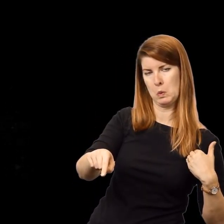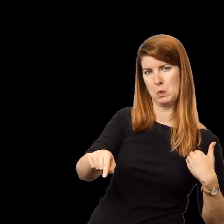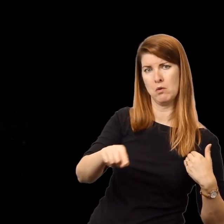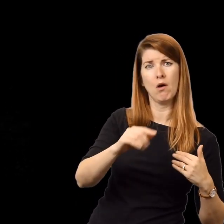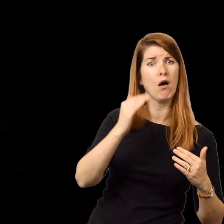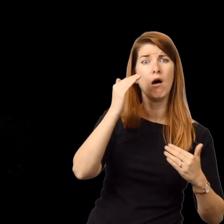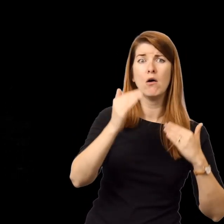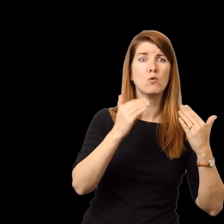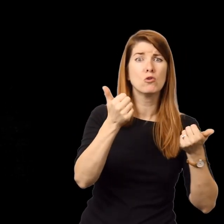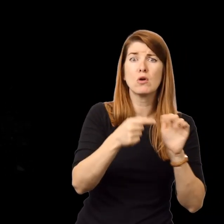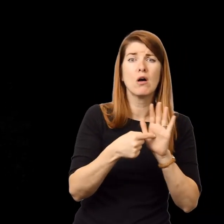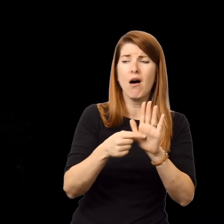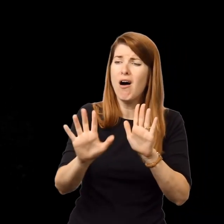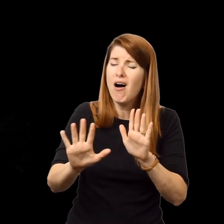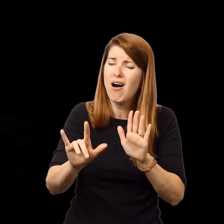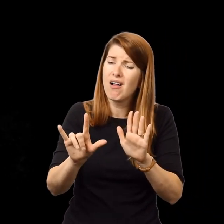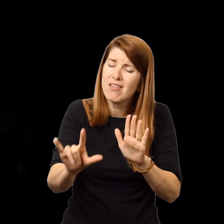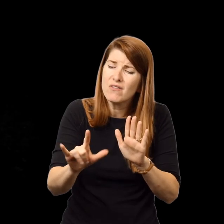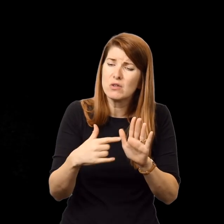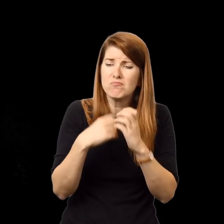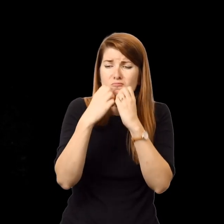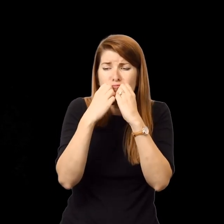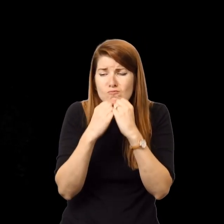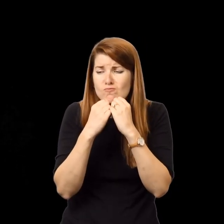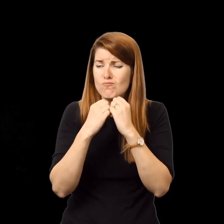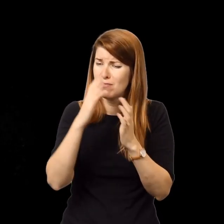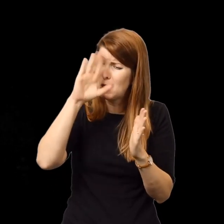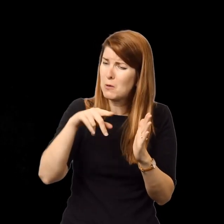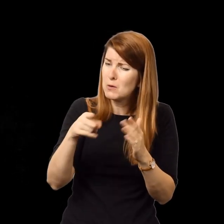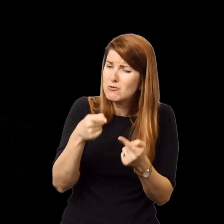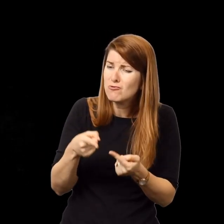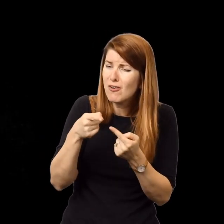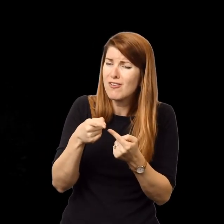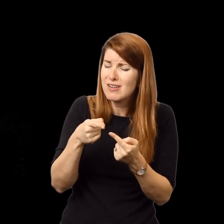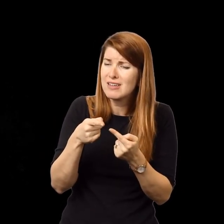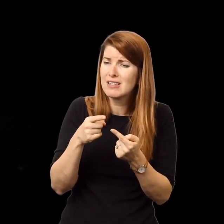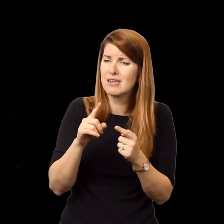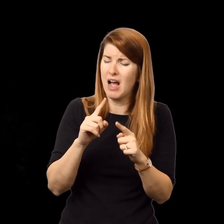The message the adult means to send, I'm sure, is I love you, I care about you,